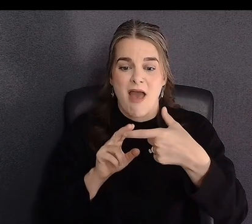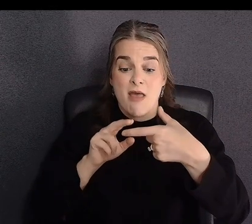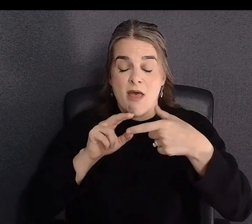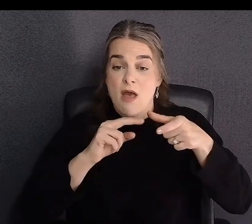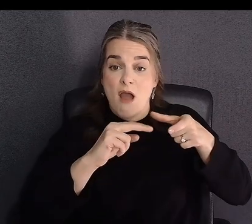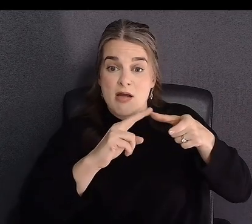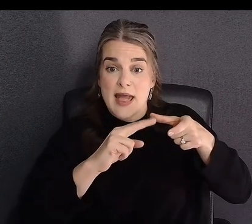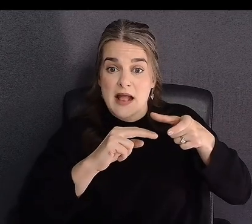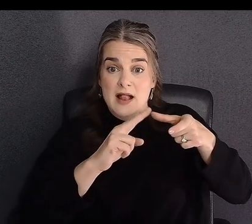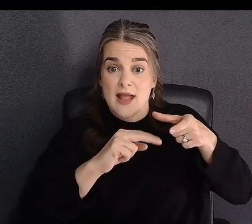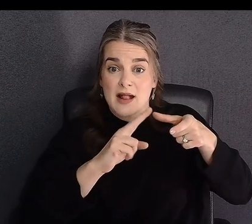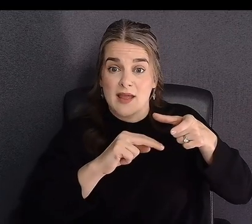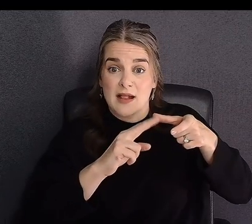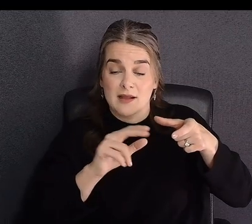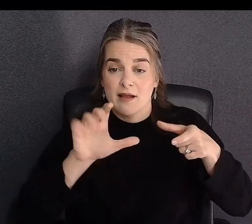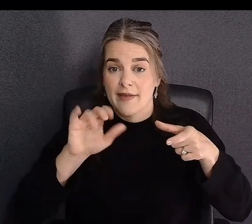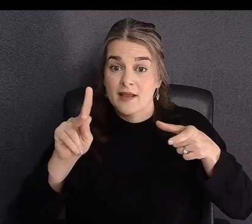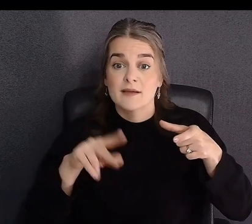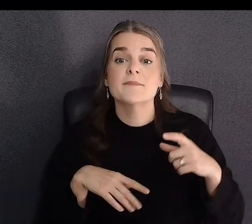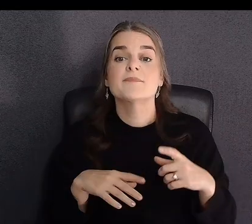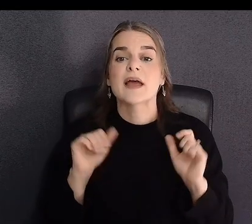You can use head gestures with it.